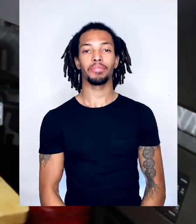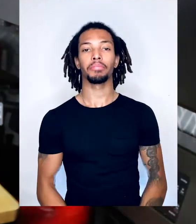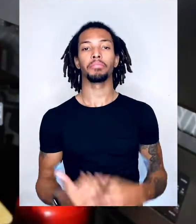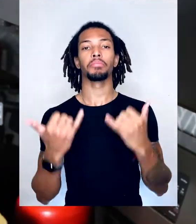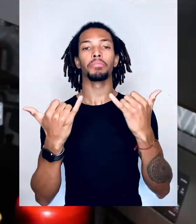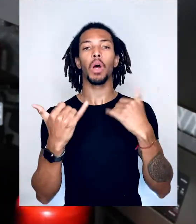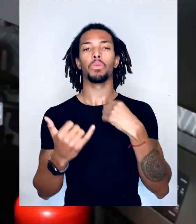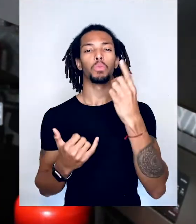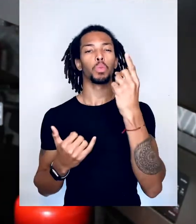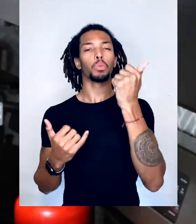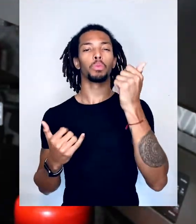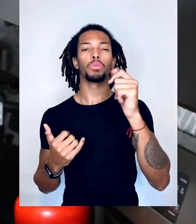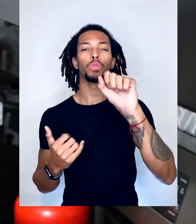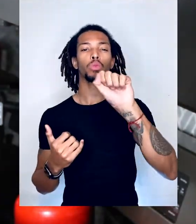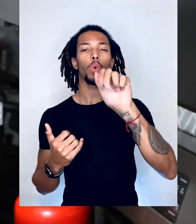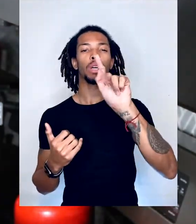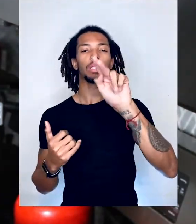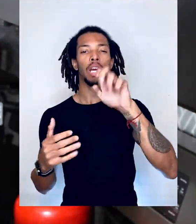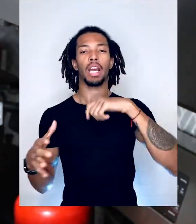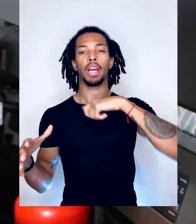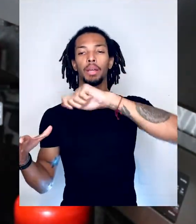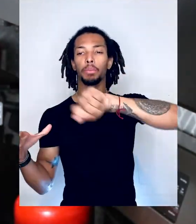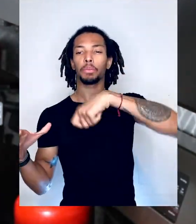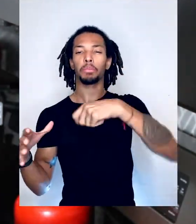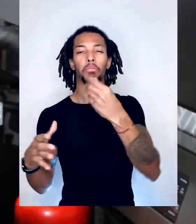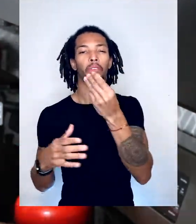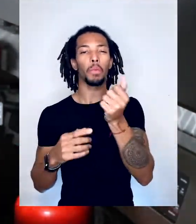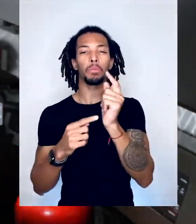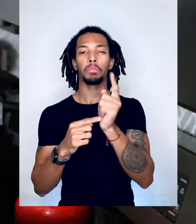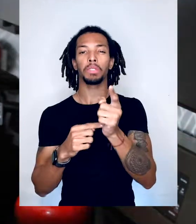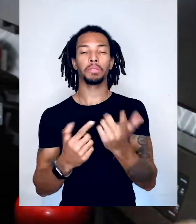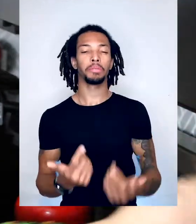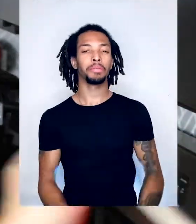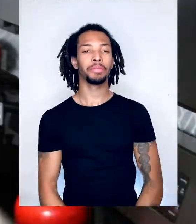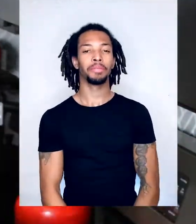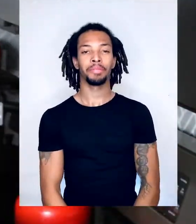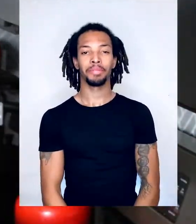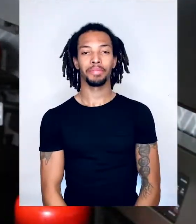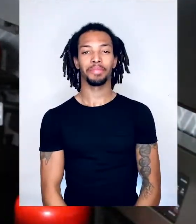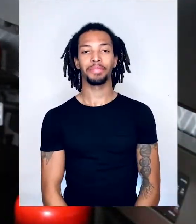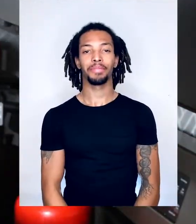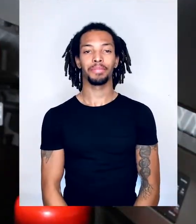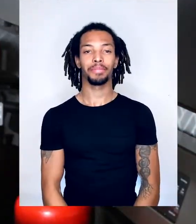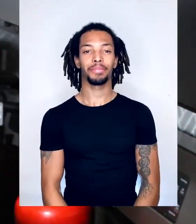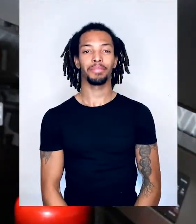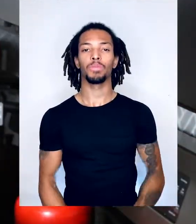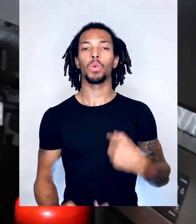...and I'm just going to give them a very quick sauté, just a couple of minutes.